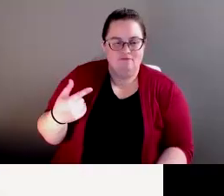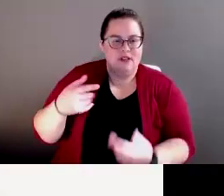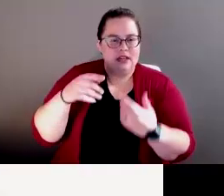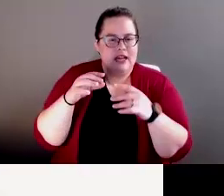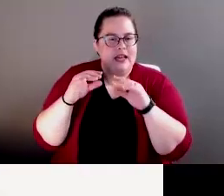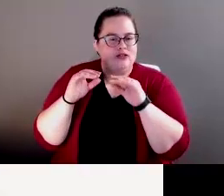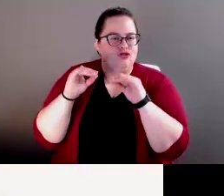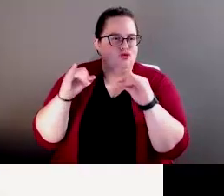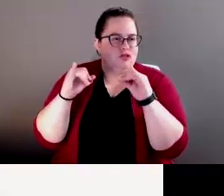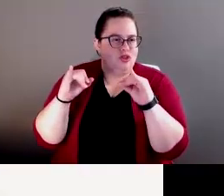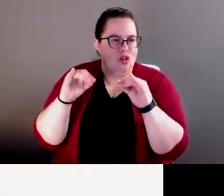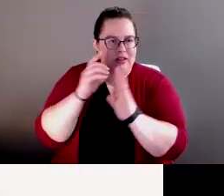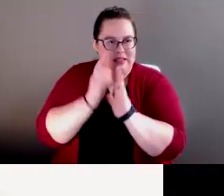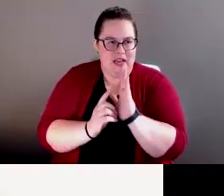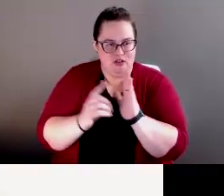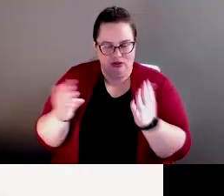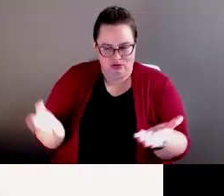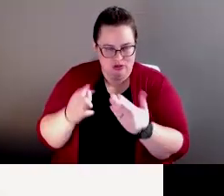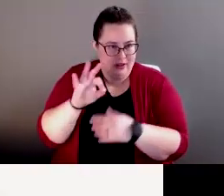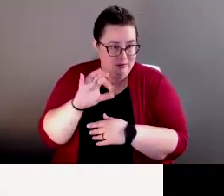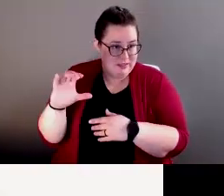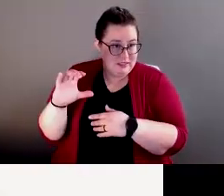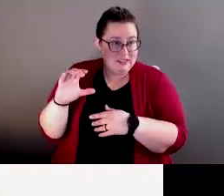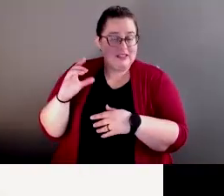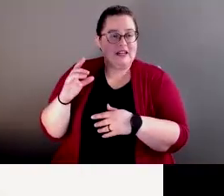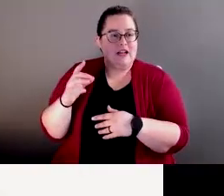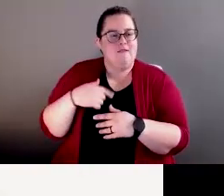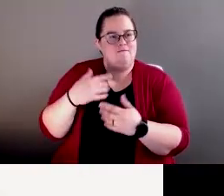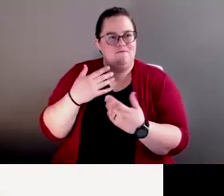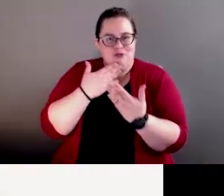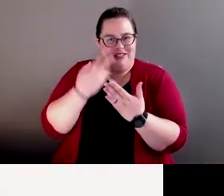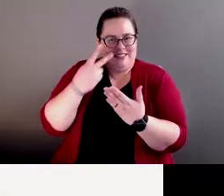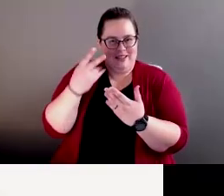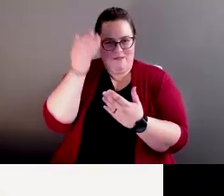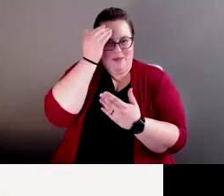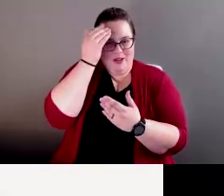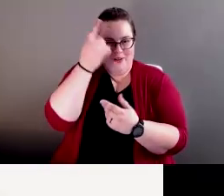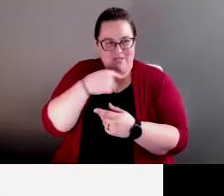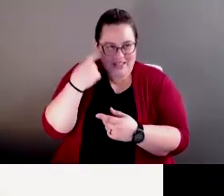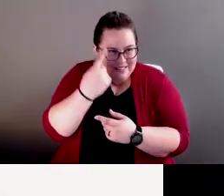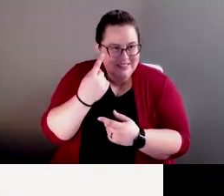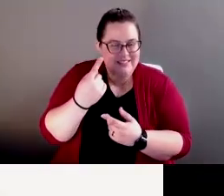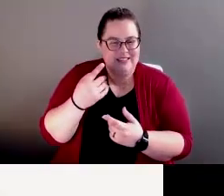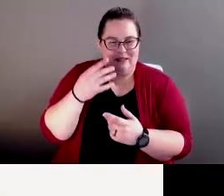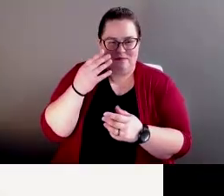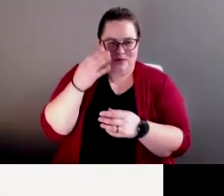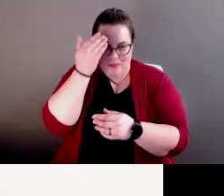It's great to see so many familiar faces and then also names. And I appreciate you all joining us today.